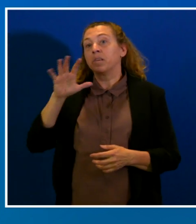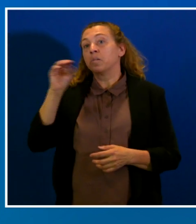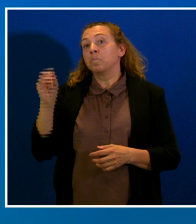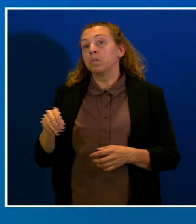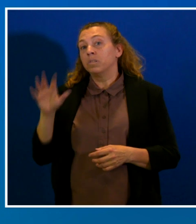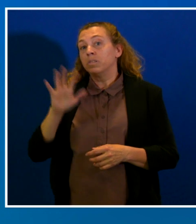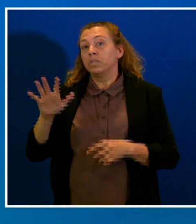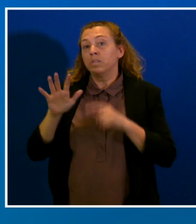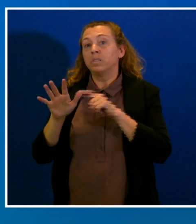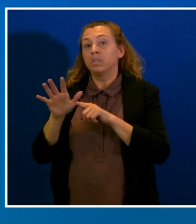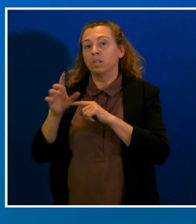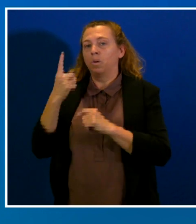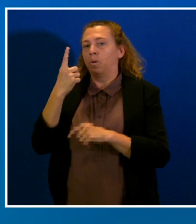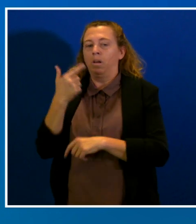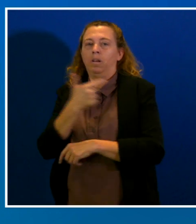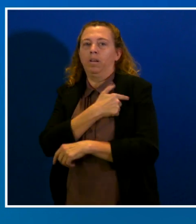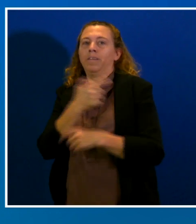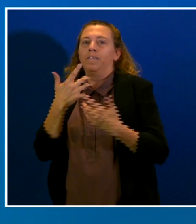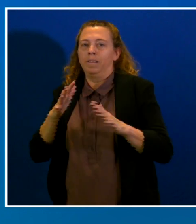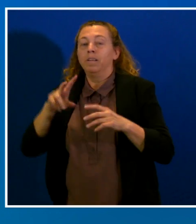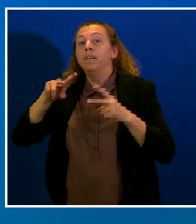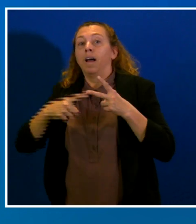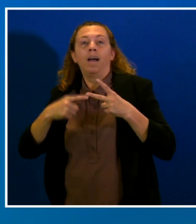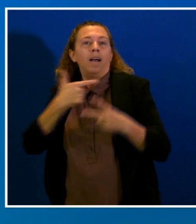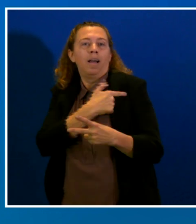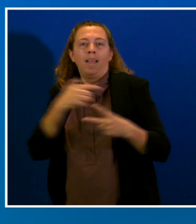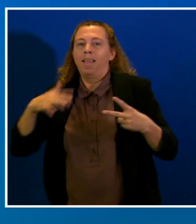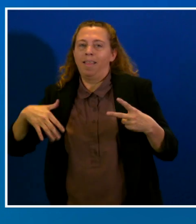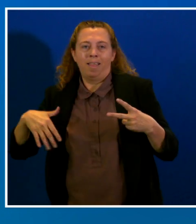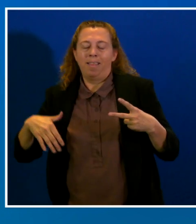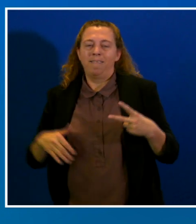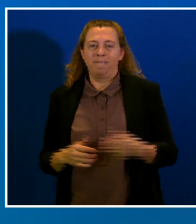While increased vaccination rates are making great progress,